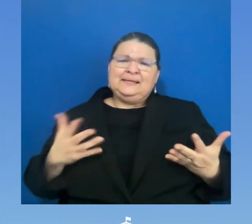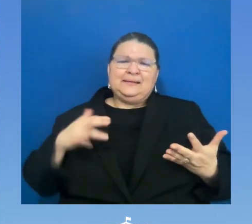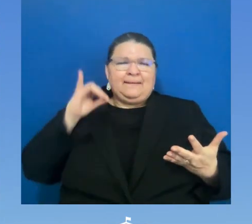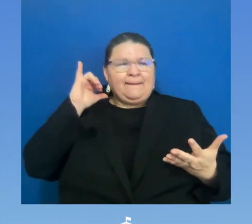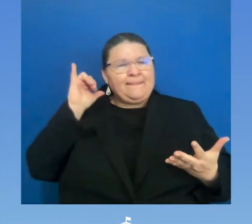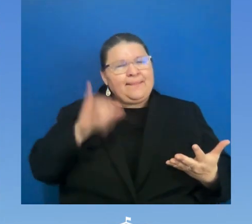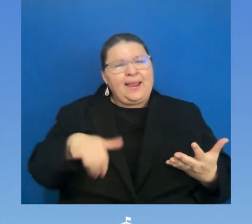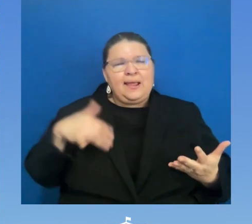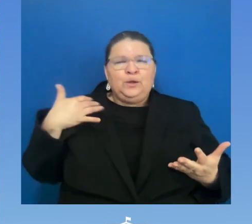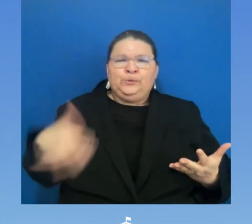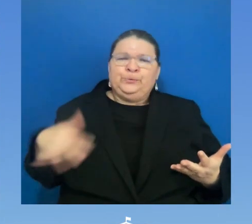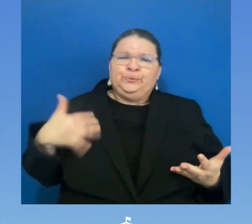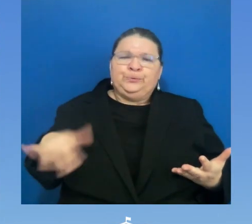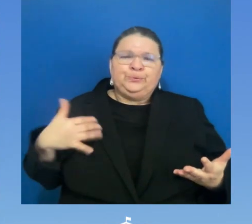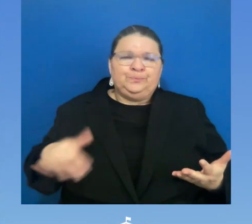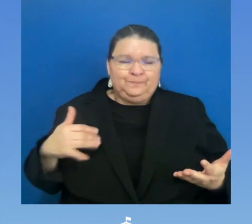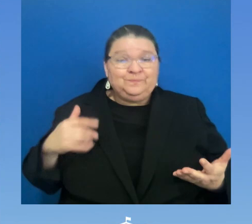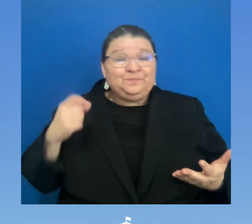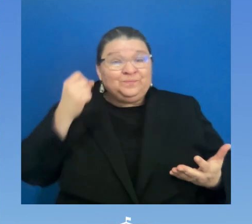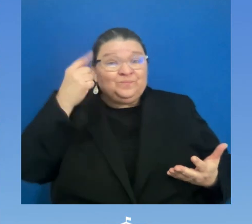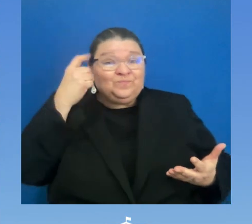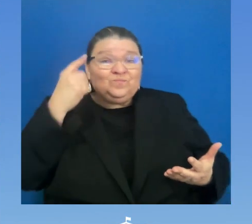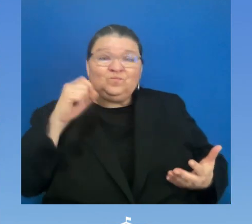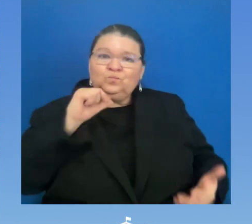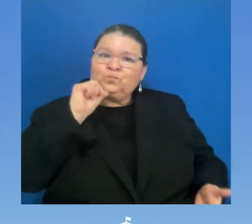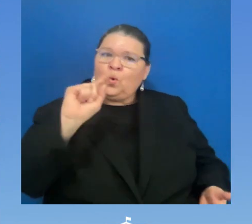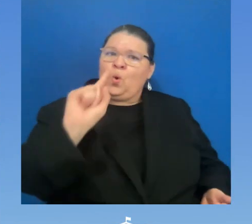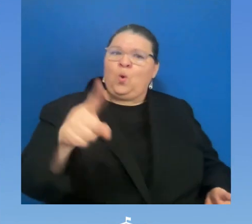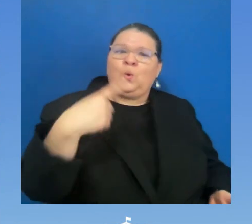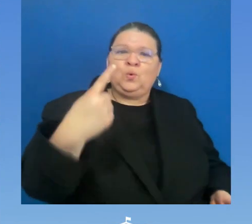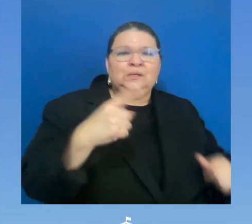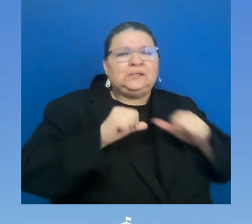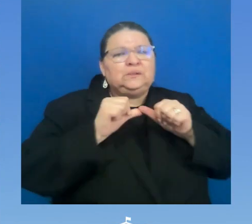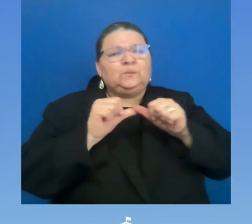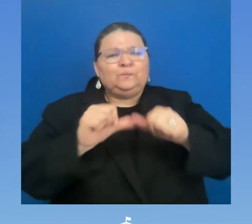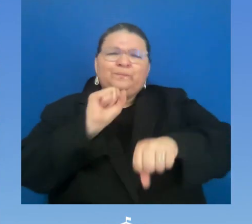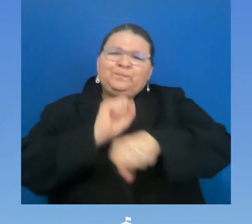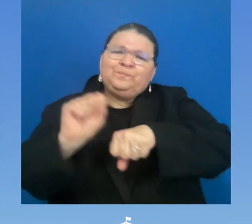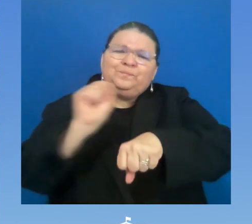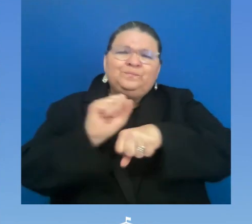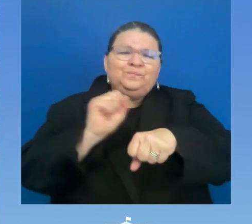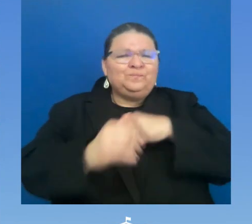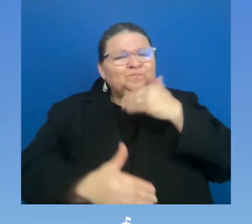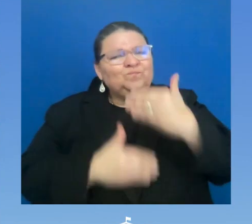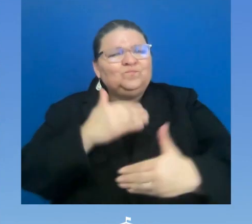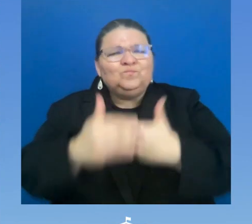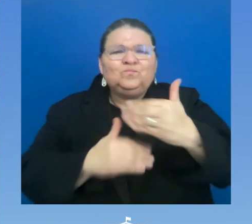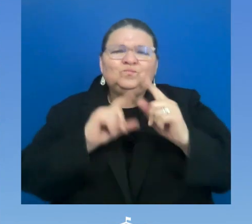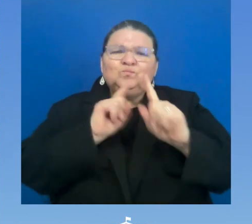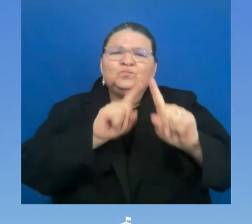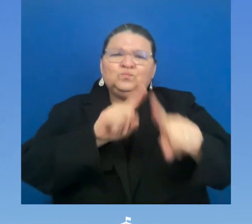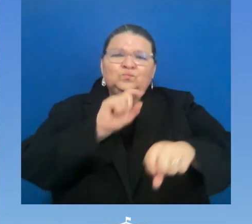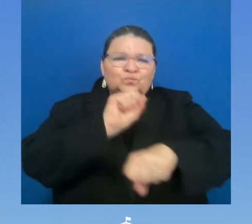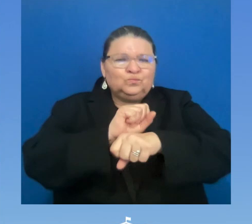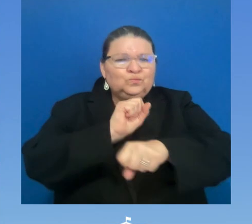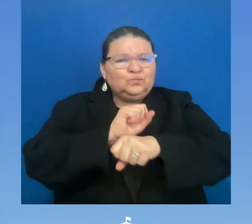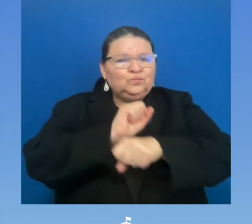to your point, I think that's such a -- it's a subtle but incredibly important point. Ms. Scurry: Absolutely. The Vice President: You were still striving